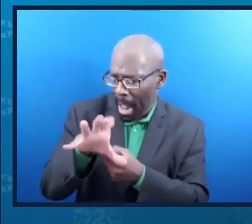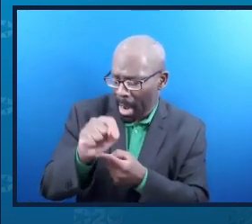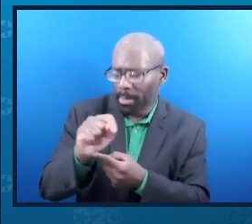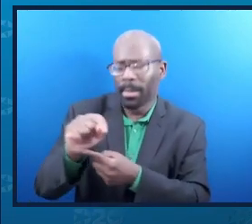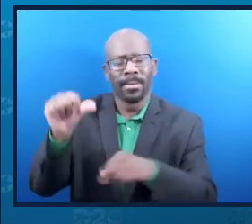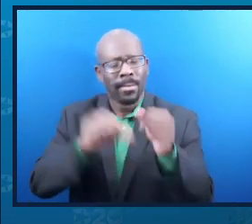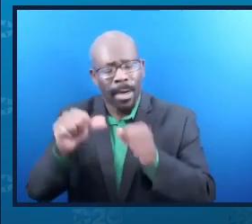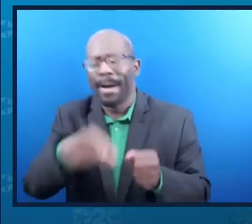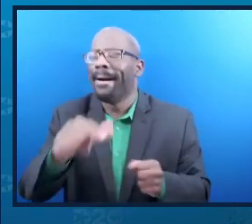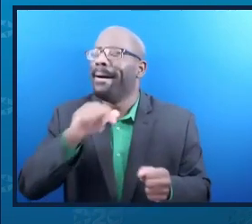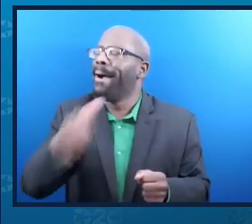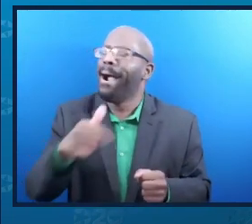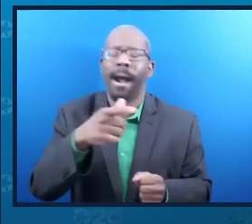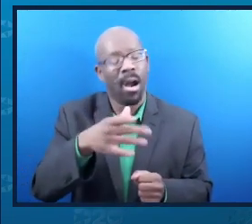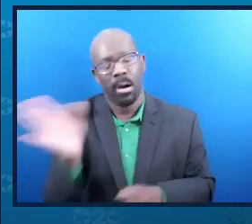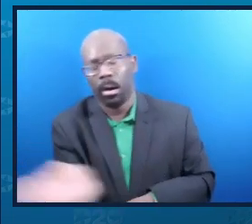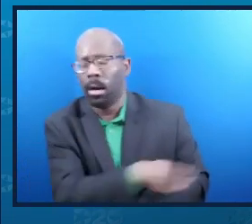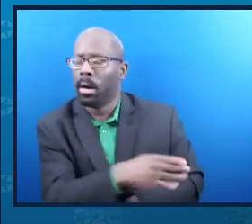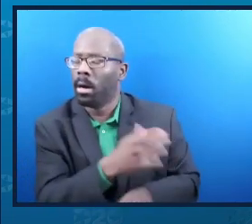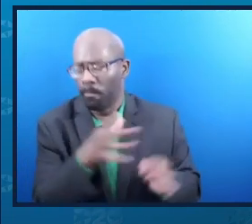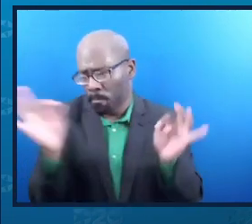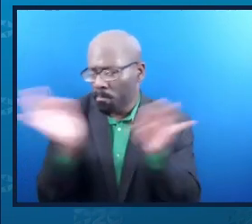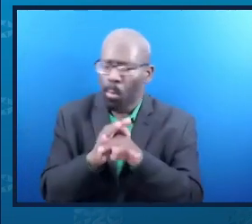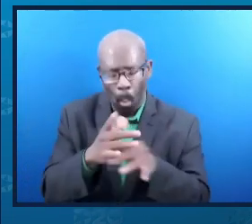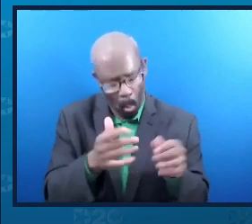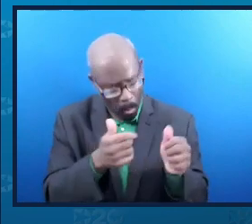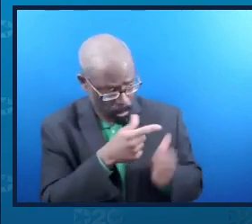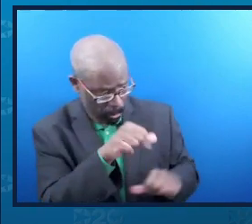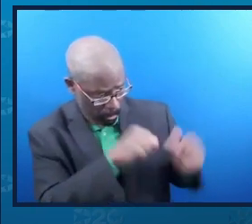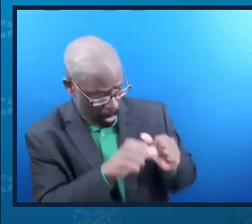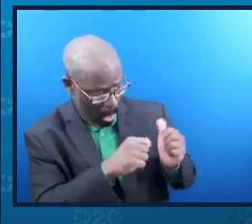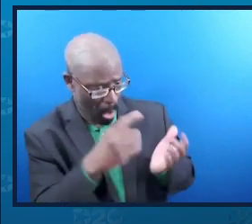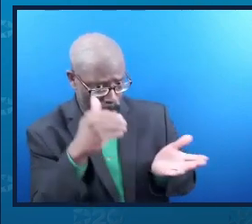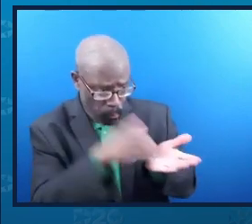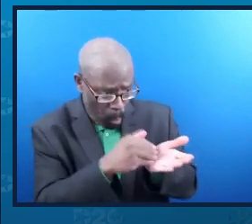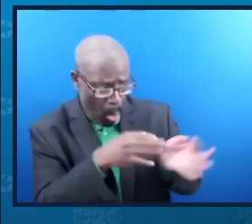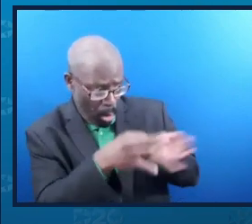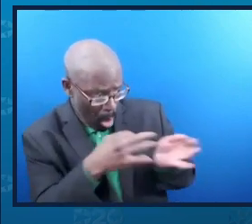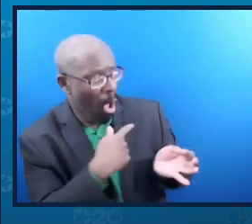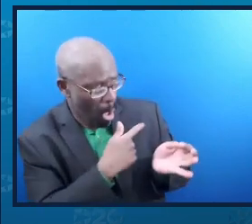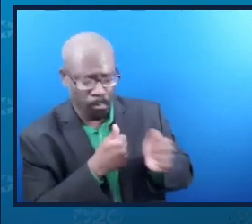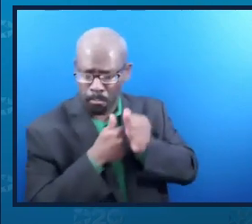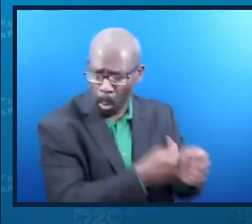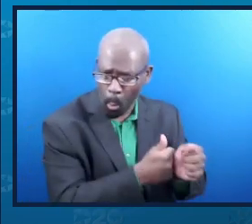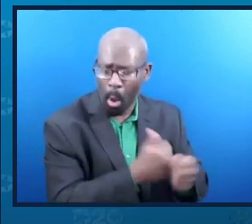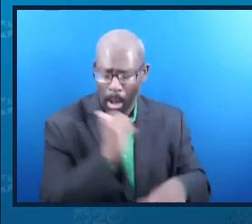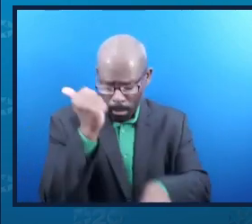NOT JUST MAKE STUFF UP. NOT JUST MAKING STUFF UP.